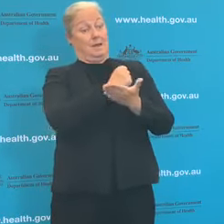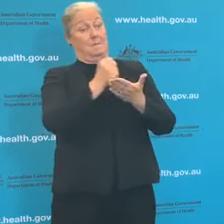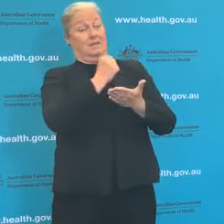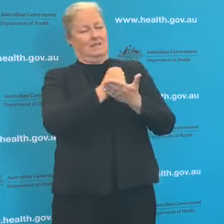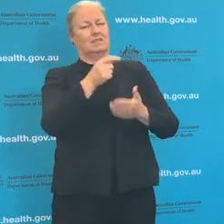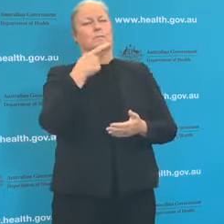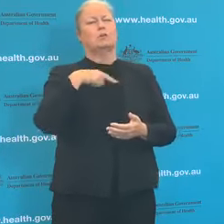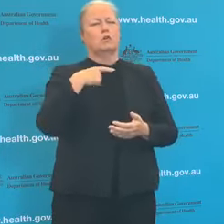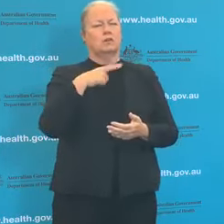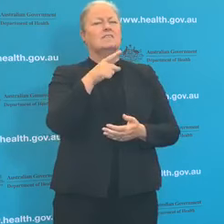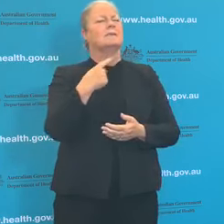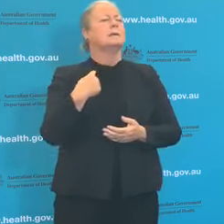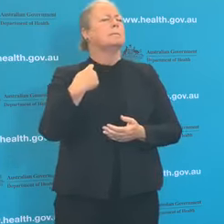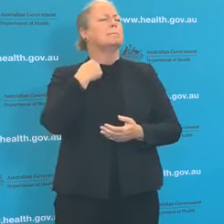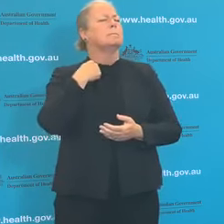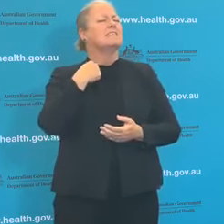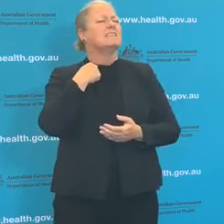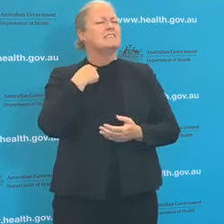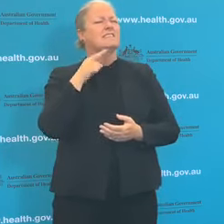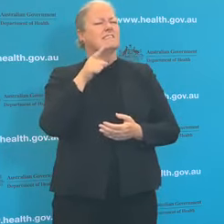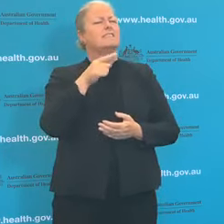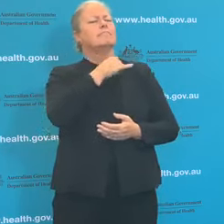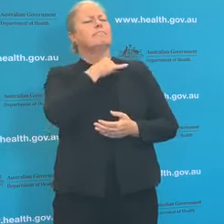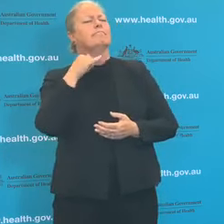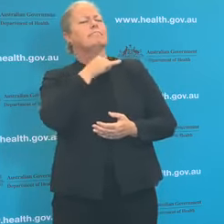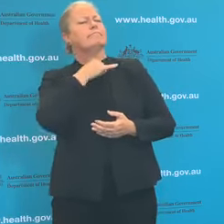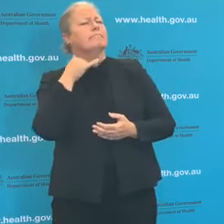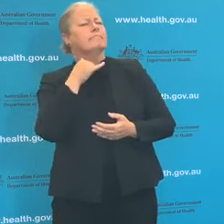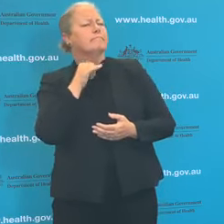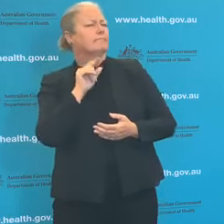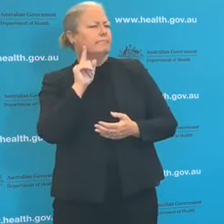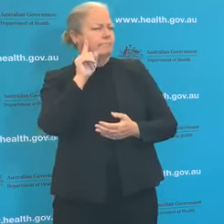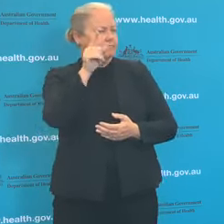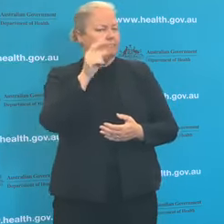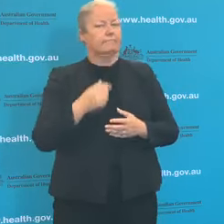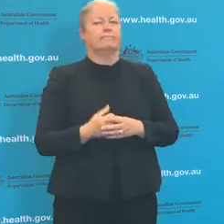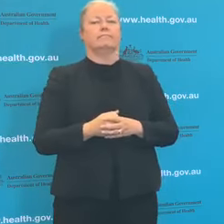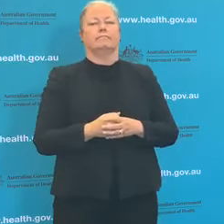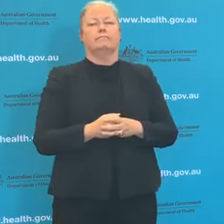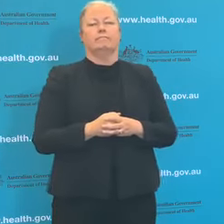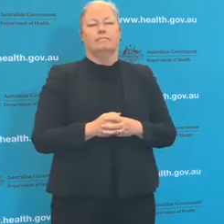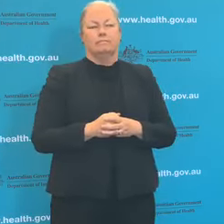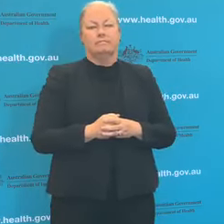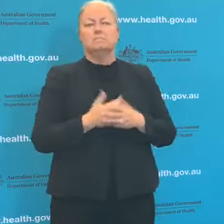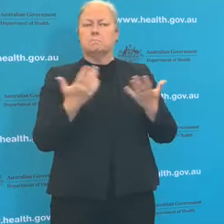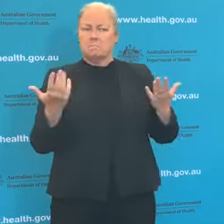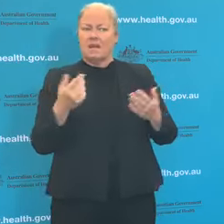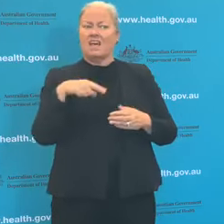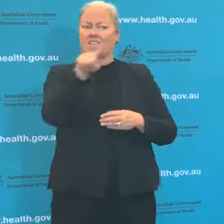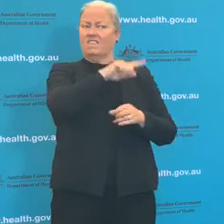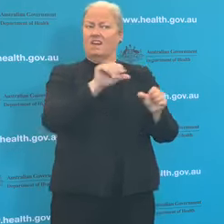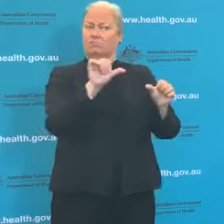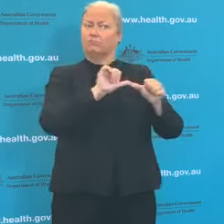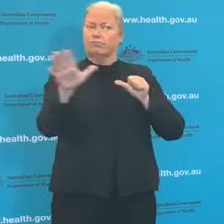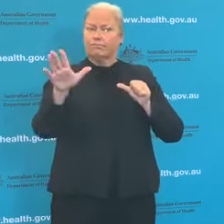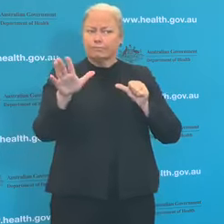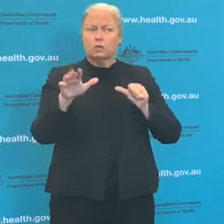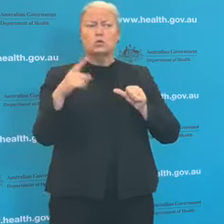outbreak, which I have to say has been expertly controlled by the Victorian